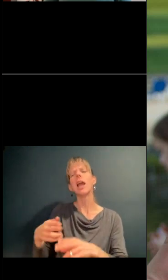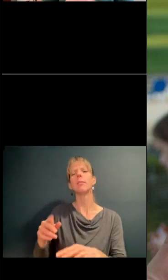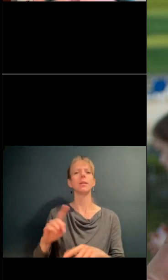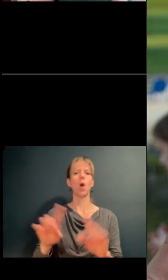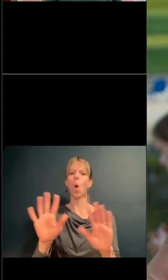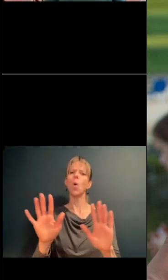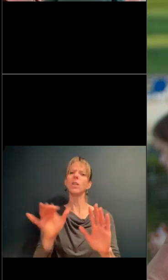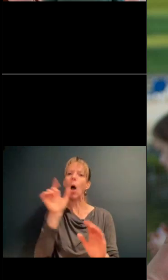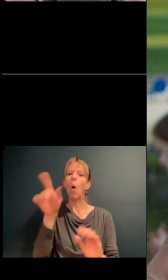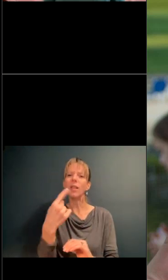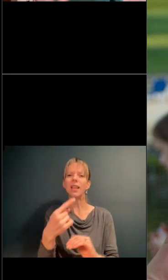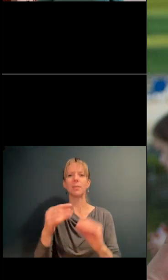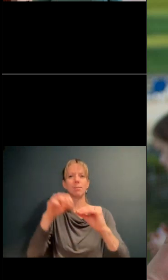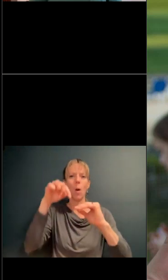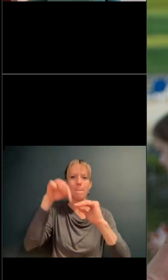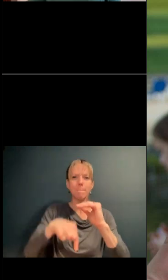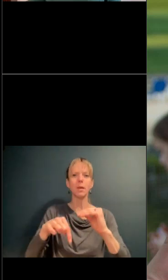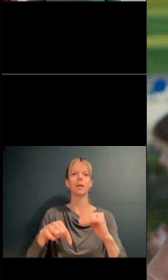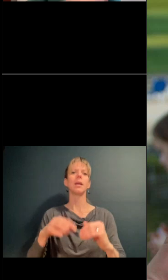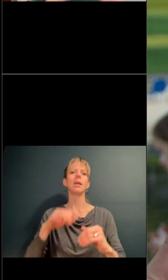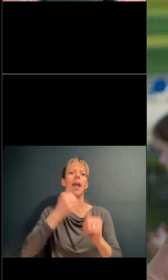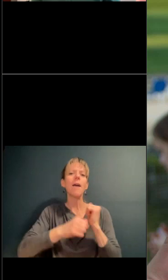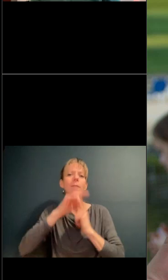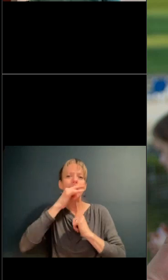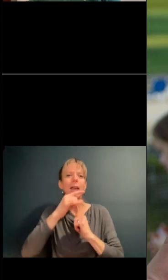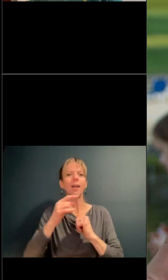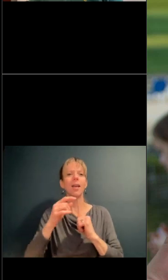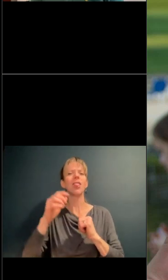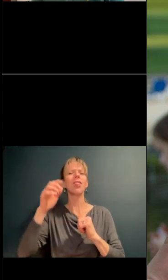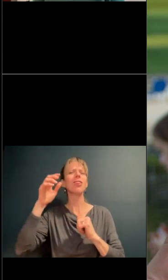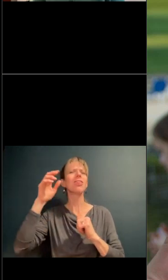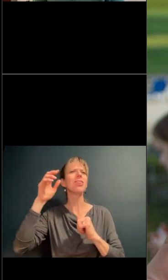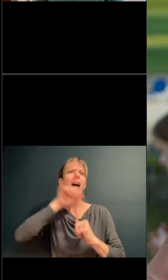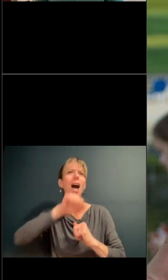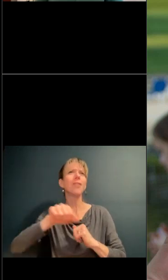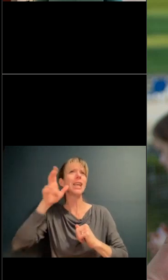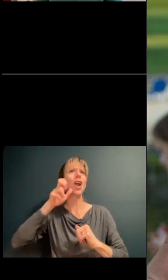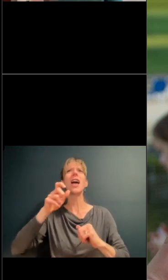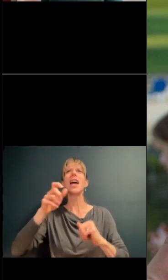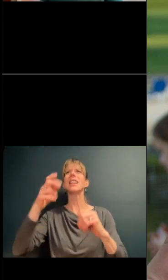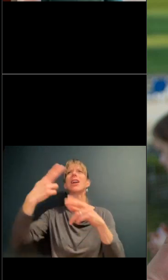Every kid loves to hear their name shouted across the cafeteria, the playground, or called upon.